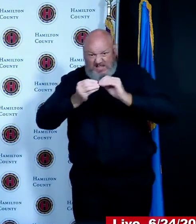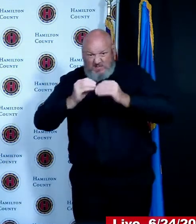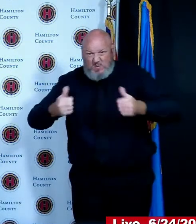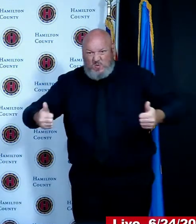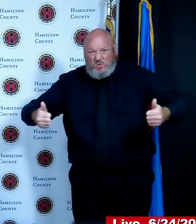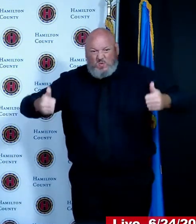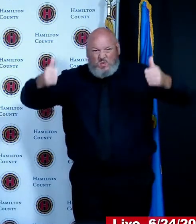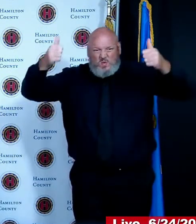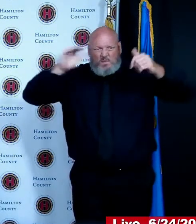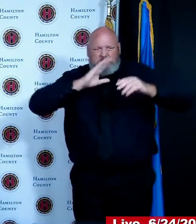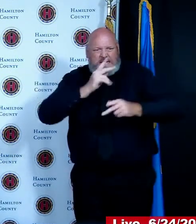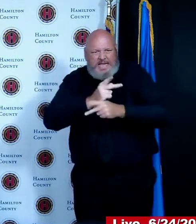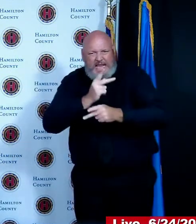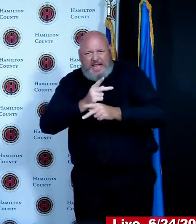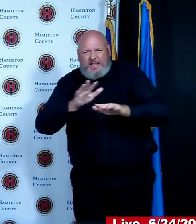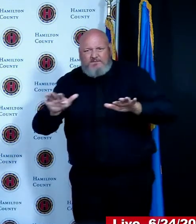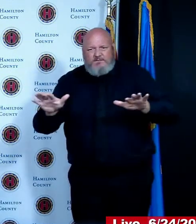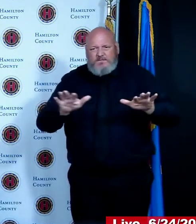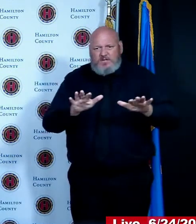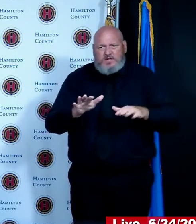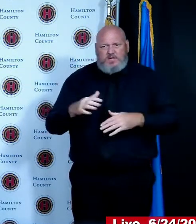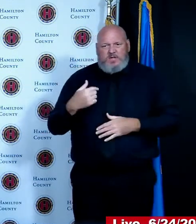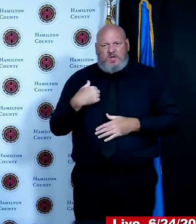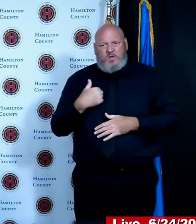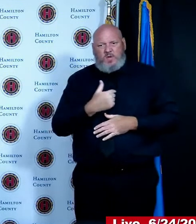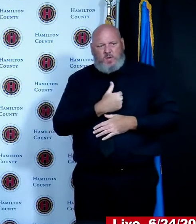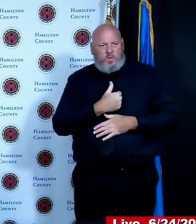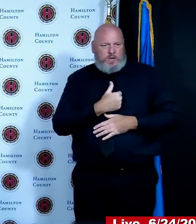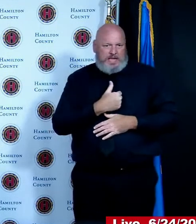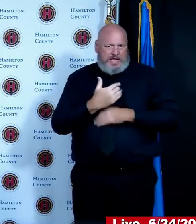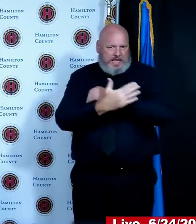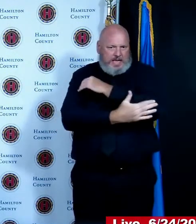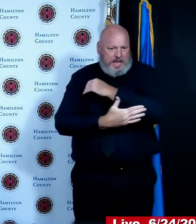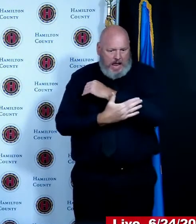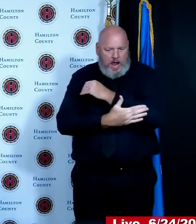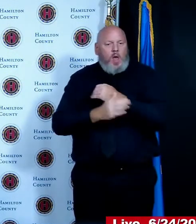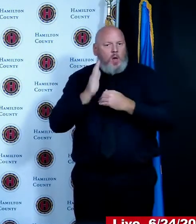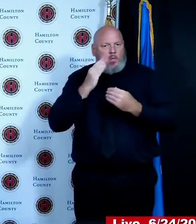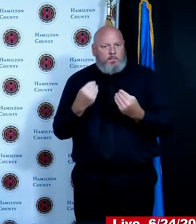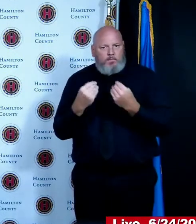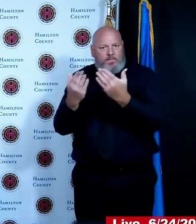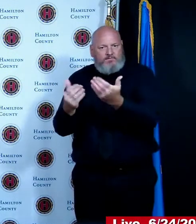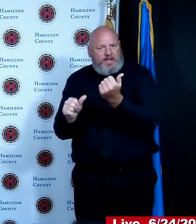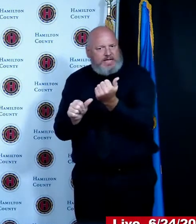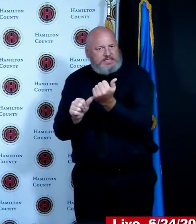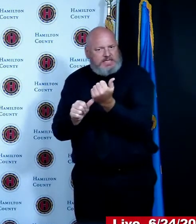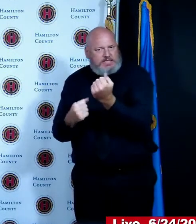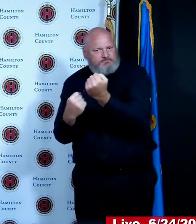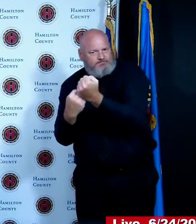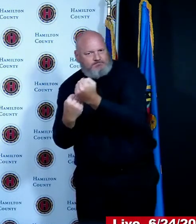the assistance of the county so let's talk about that for a second so County